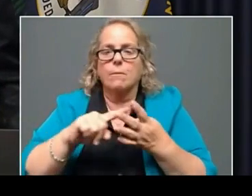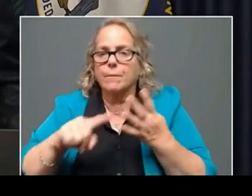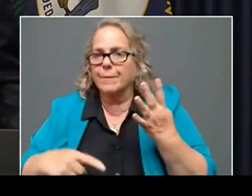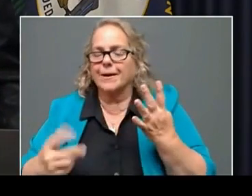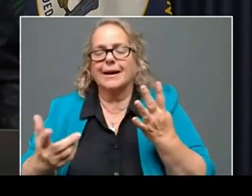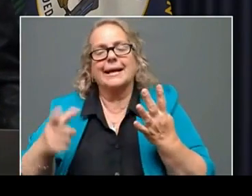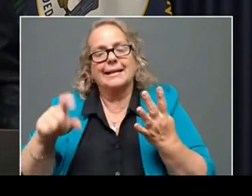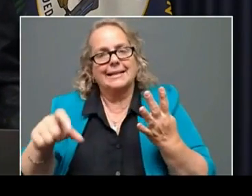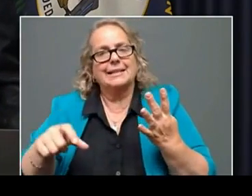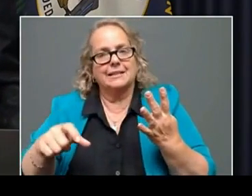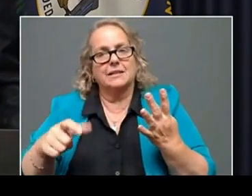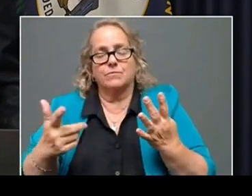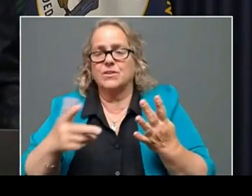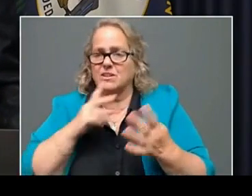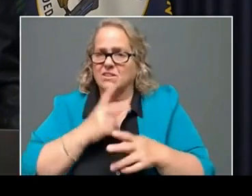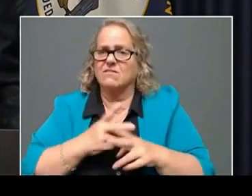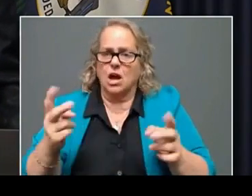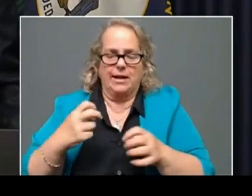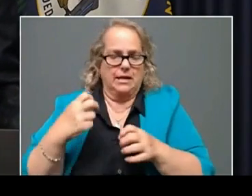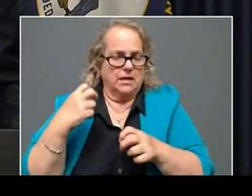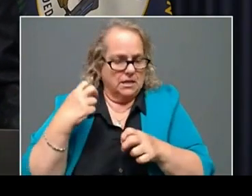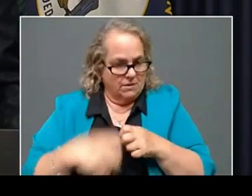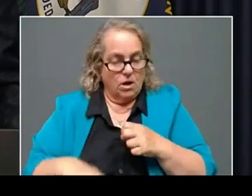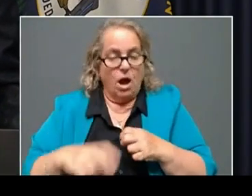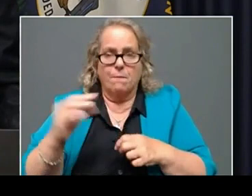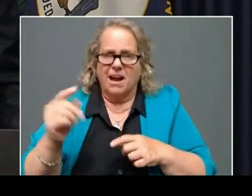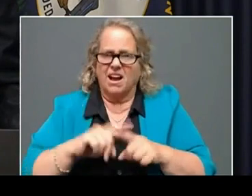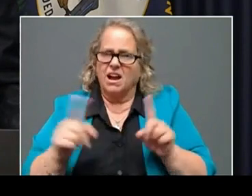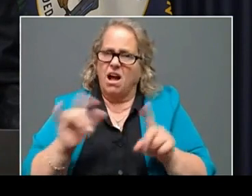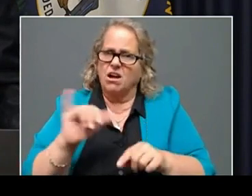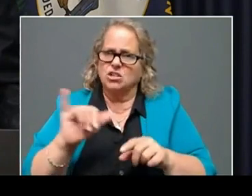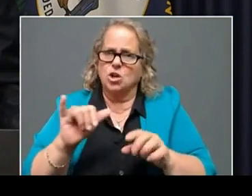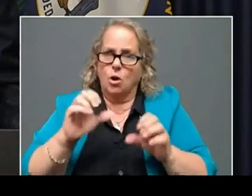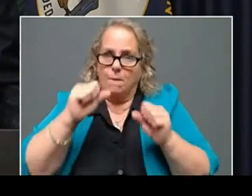work that we don't pay nearly enough for. But at this point we don't think